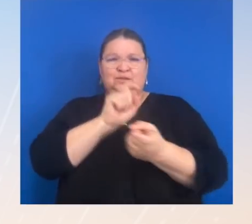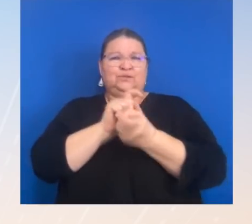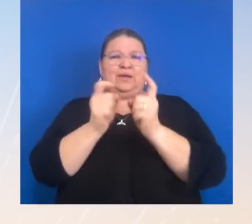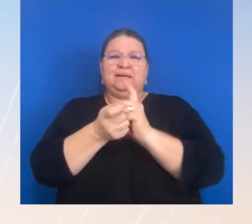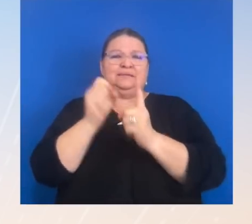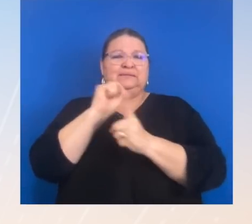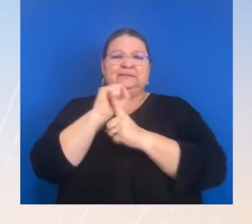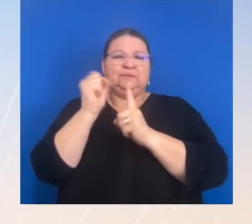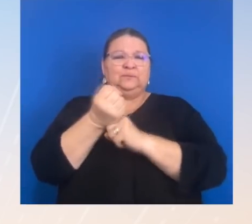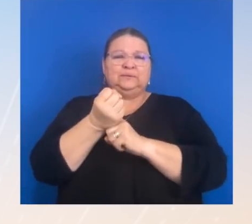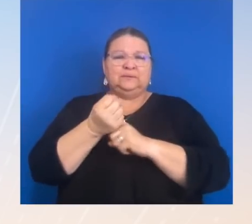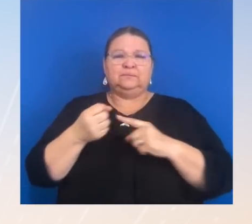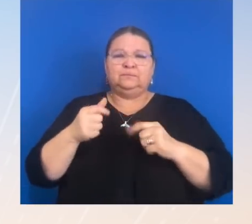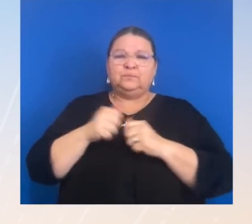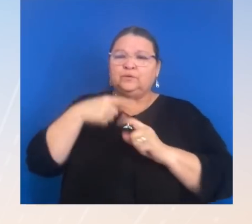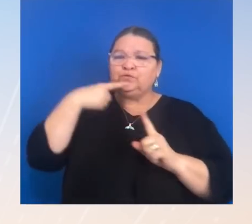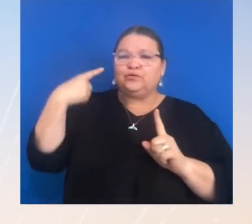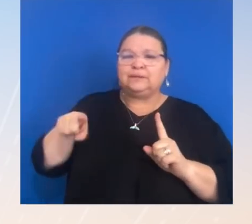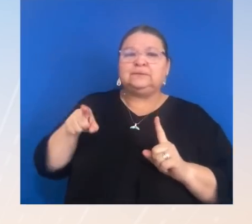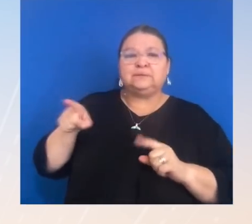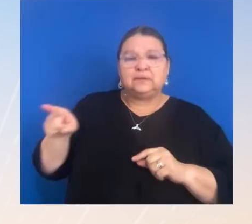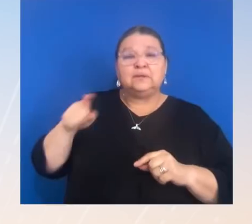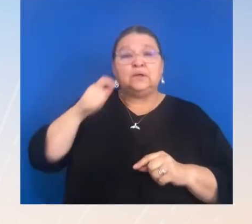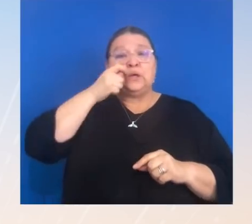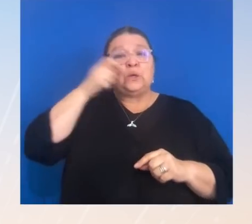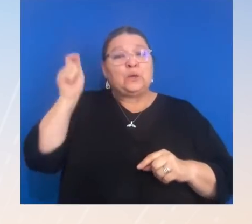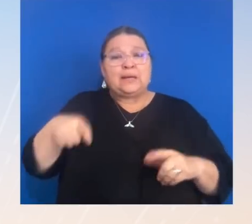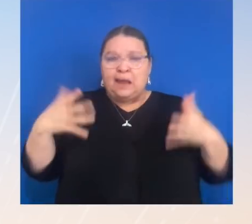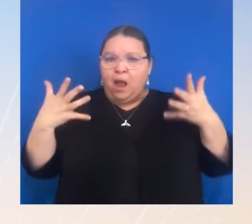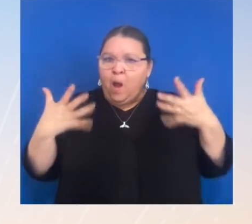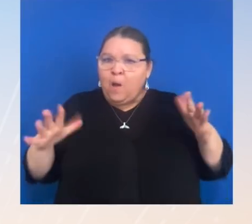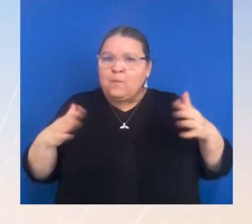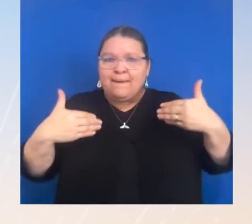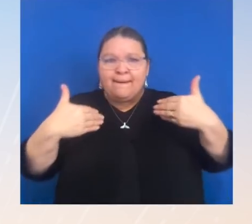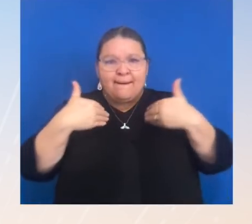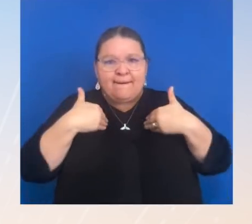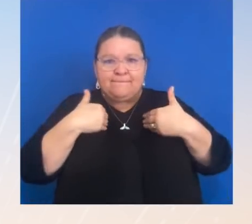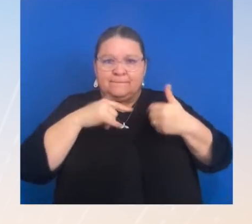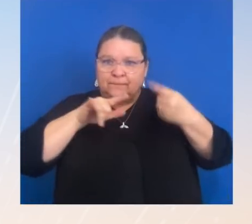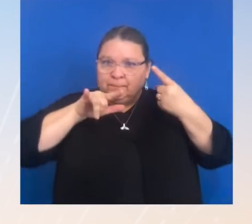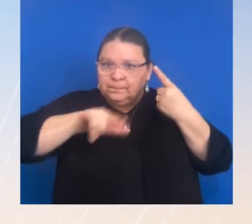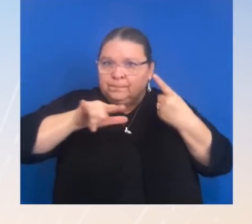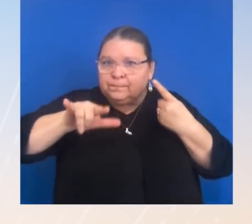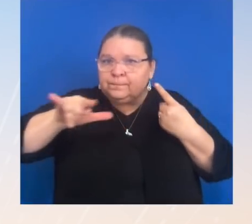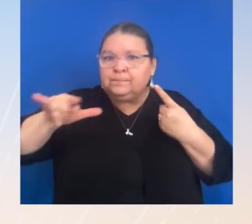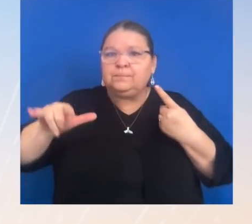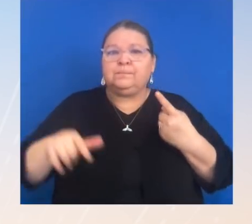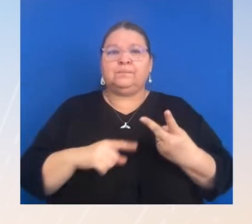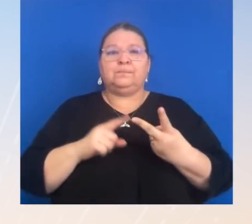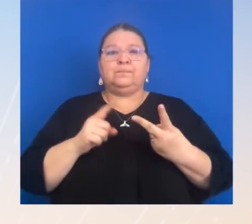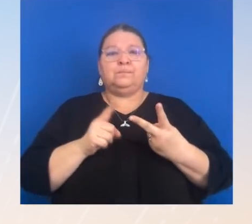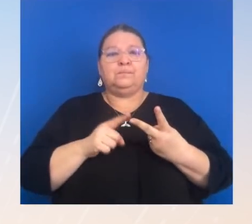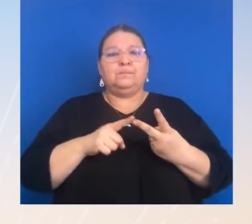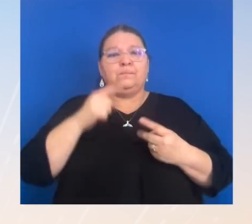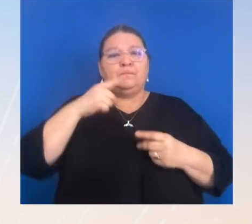of fully mission-capable aircraft. And although Russian air capabilities are significant, their effectiveness has been limited